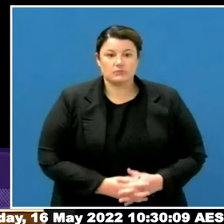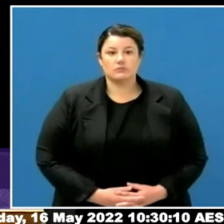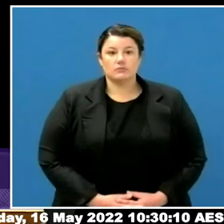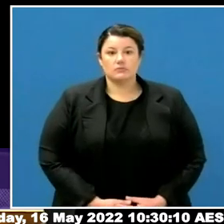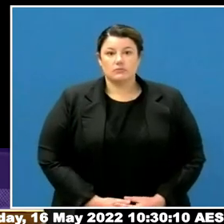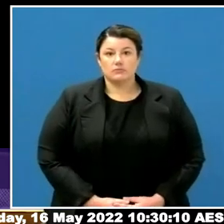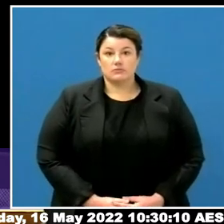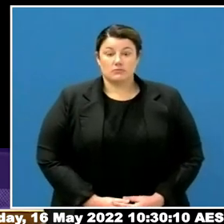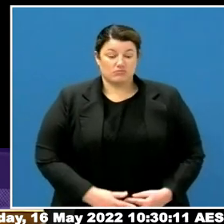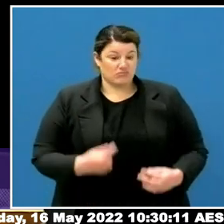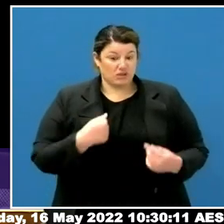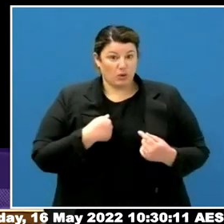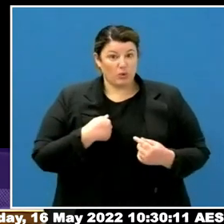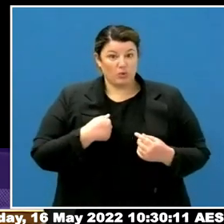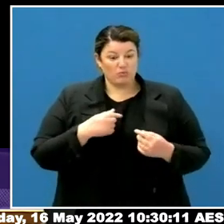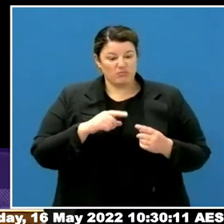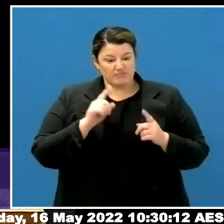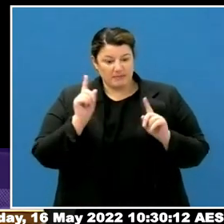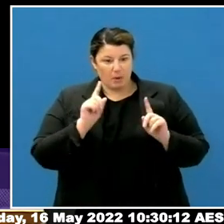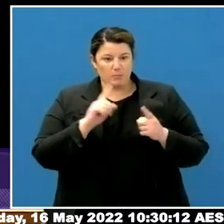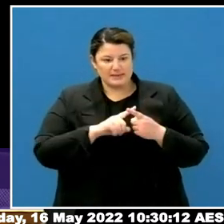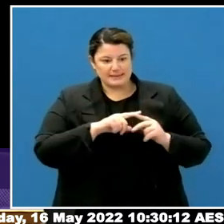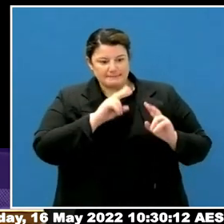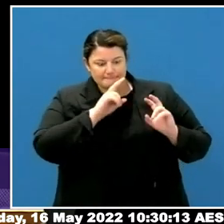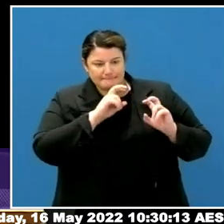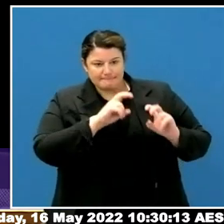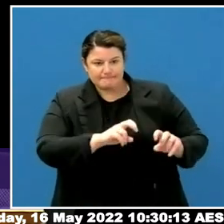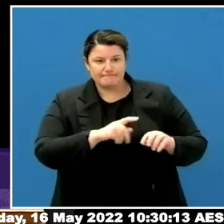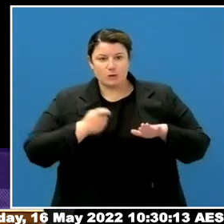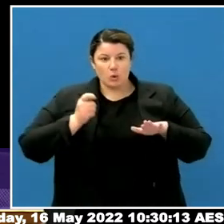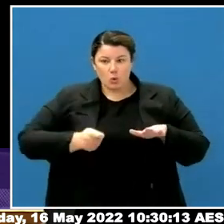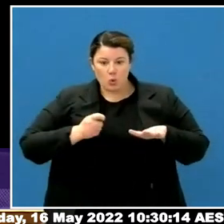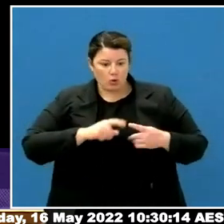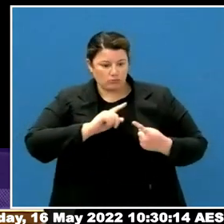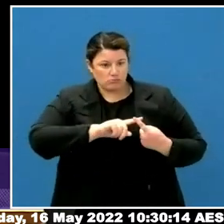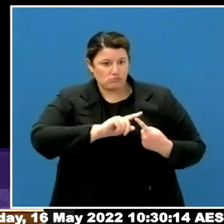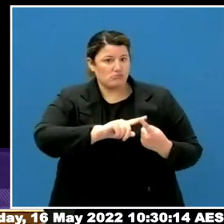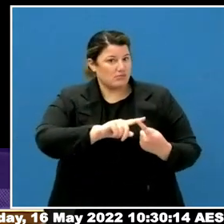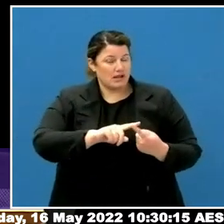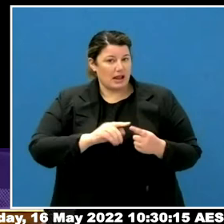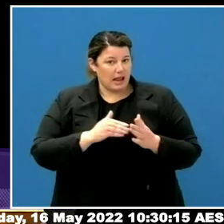death, as well as legal proceedings in the Federal Court brought by the NDIS Quality and